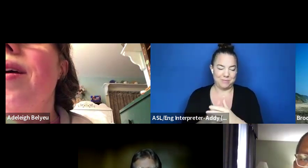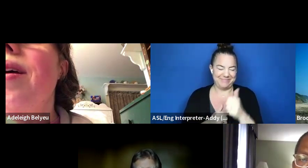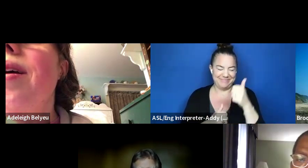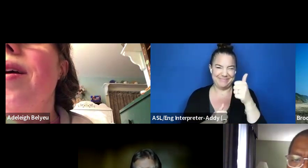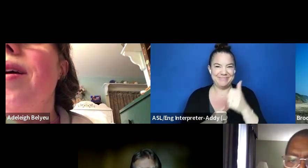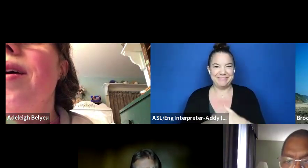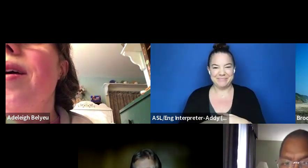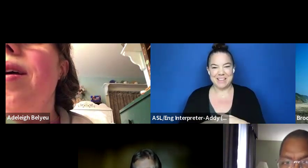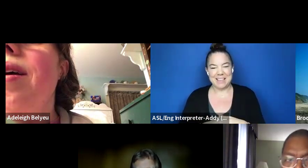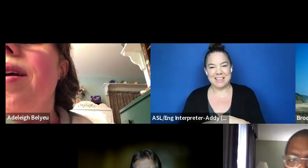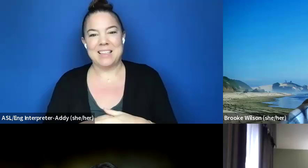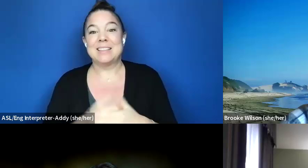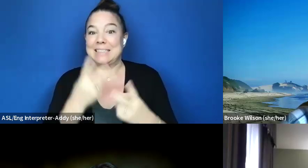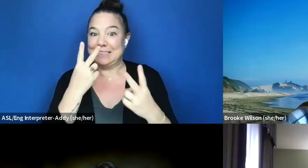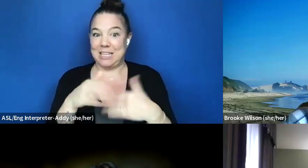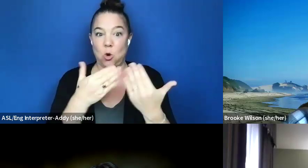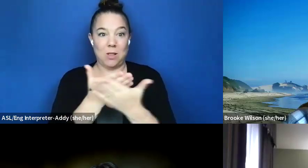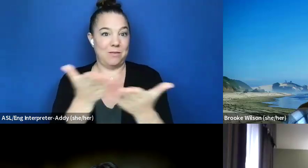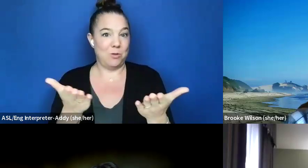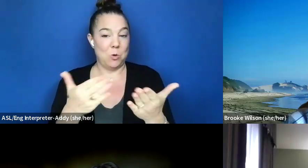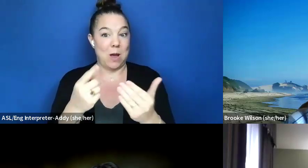Elissa w/ APRIL: and we will see you all next month.